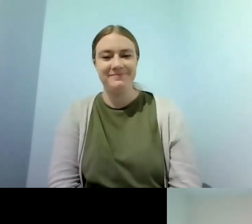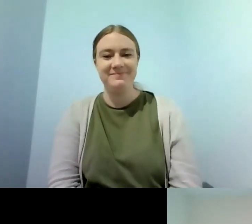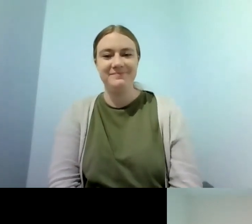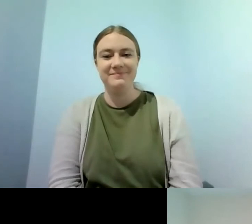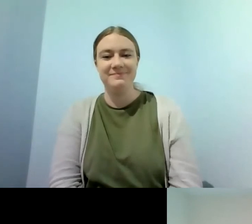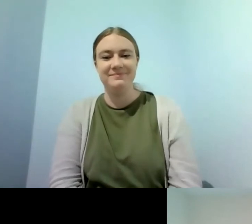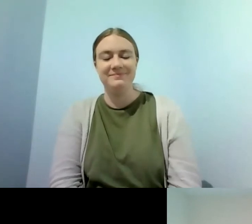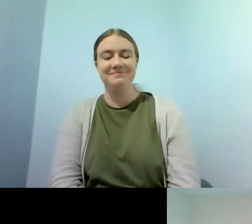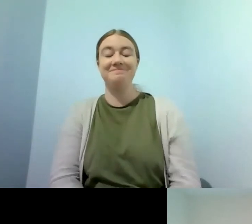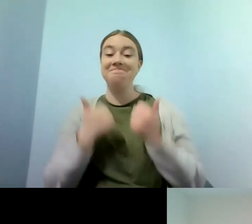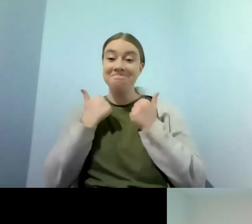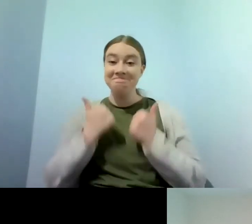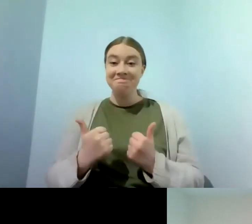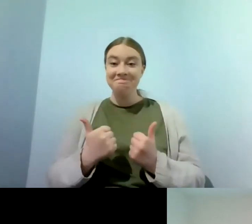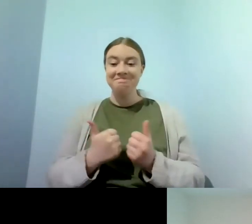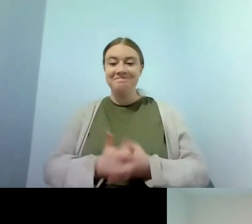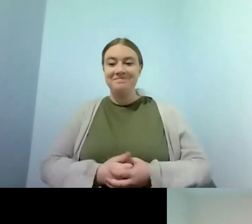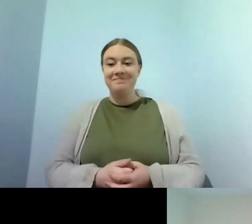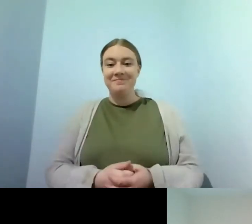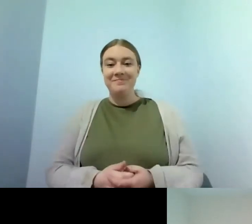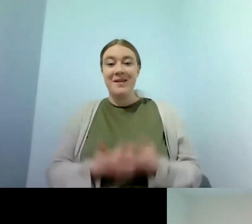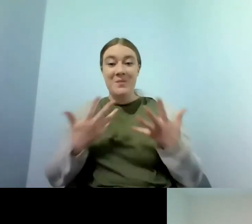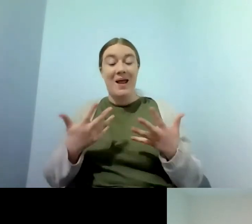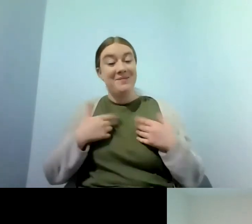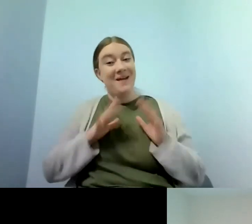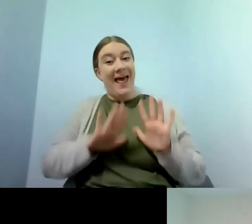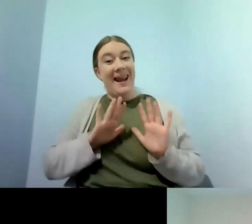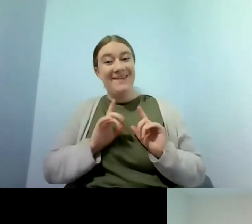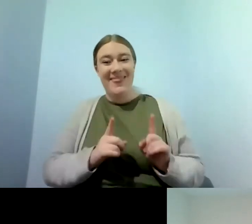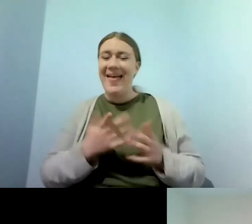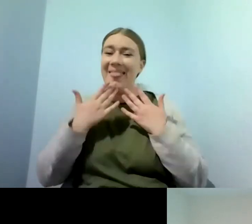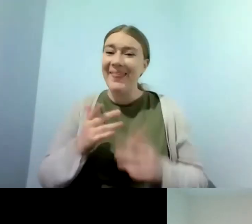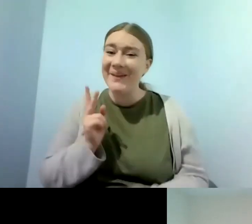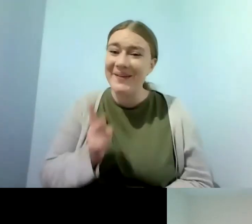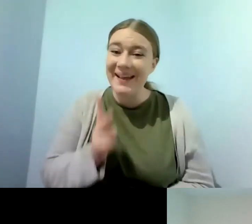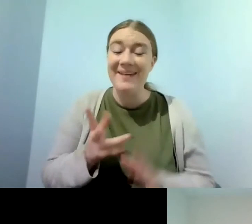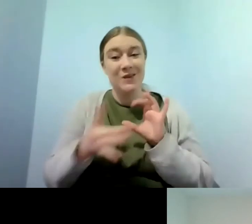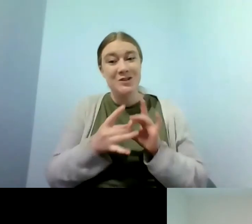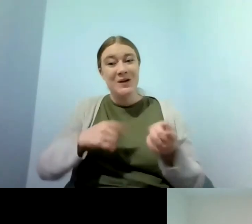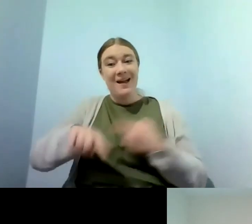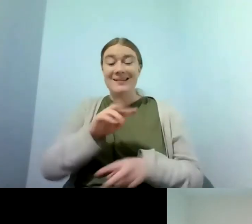brilliant okay so we'll leave it there thanks again for joining us and hopefully we'll see you